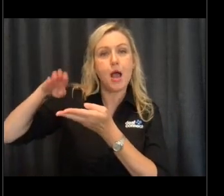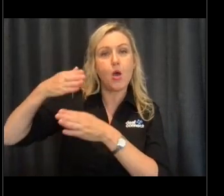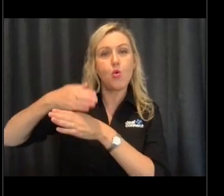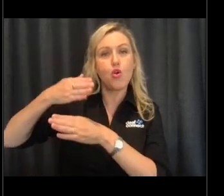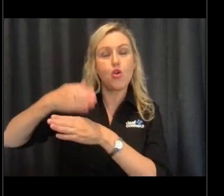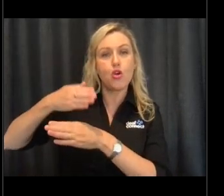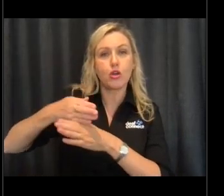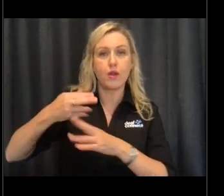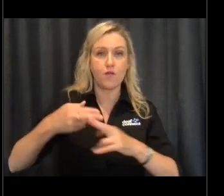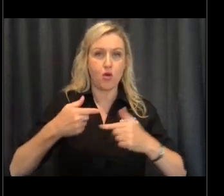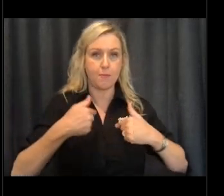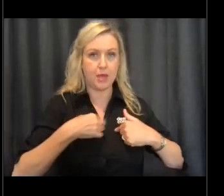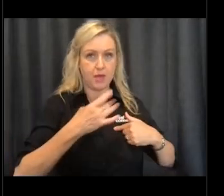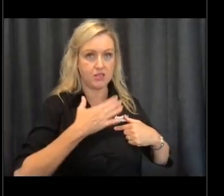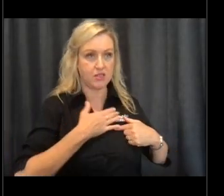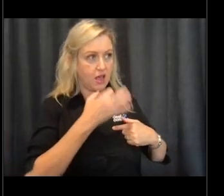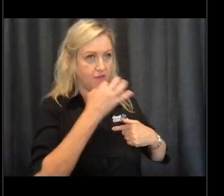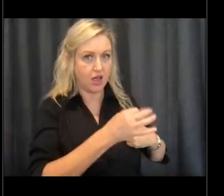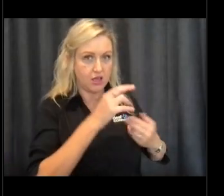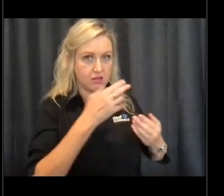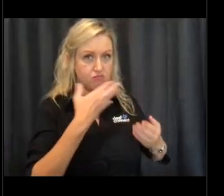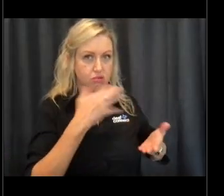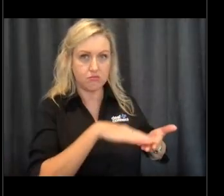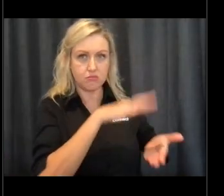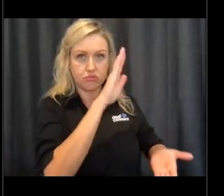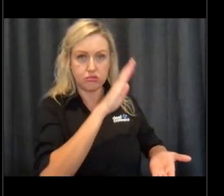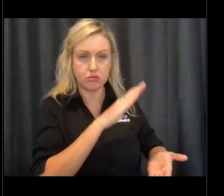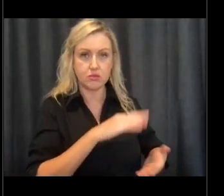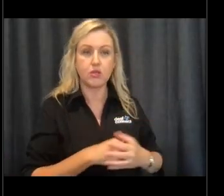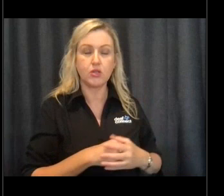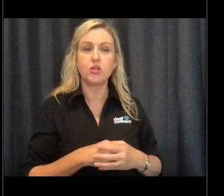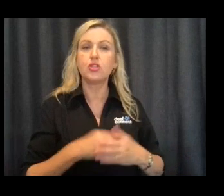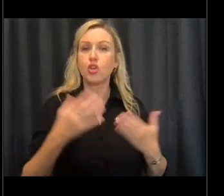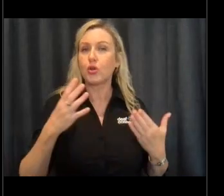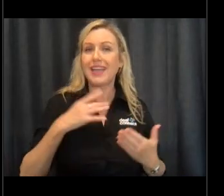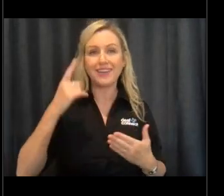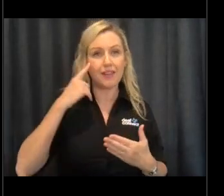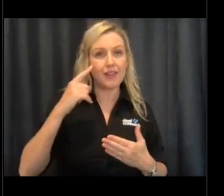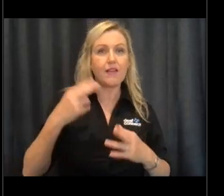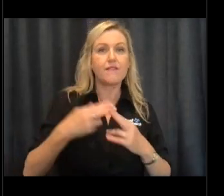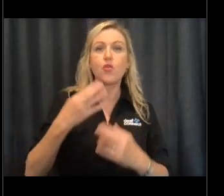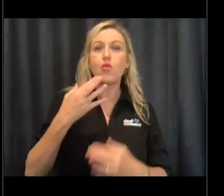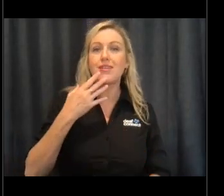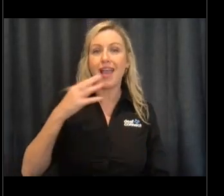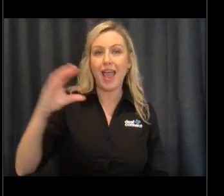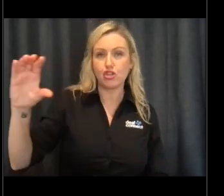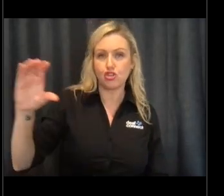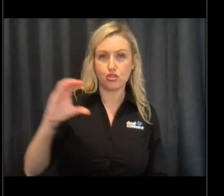the general public can. So any cash settlement has to take into account an allowance recognising it's going to cost